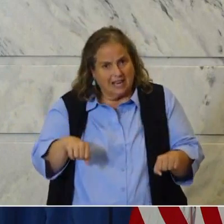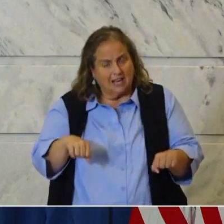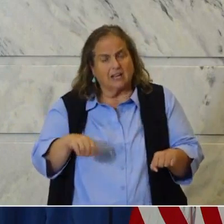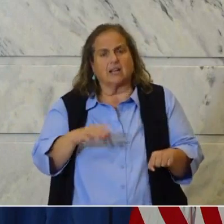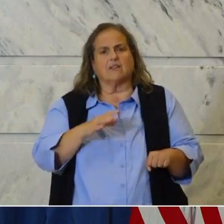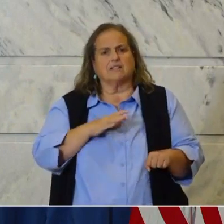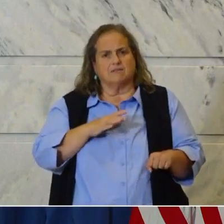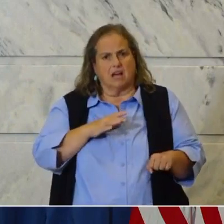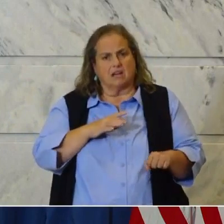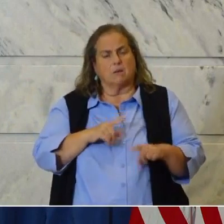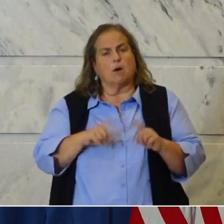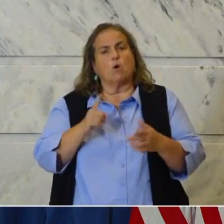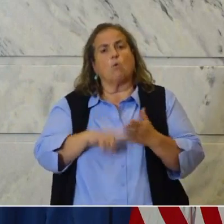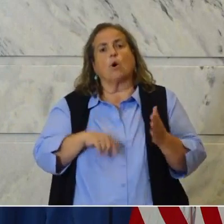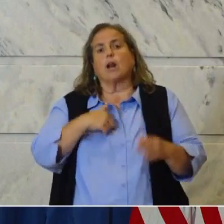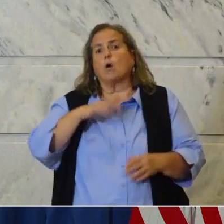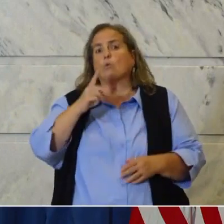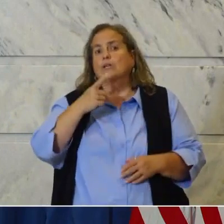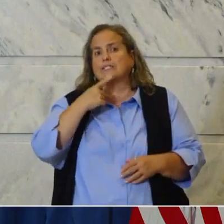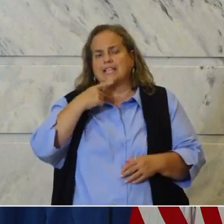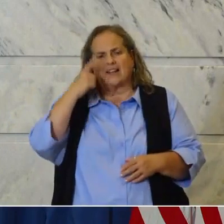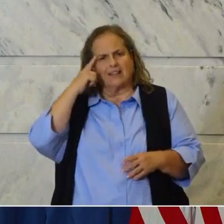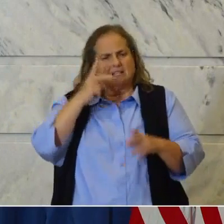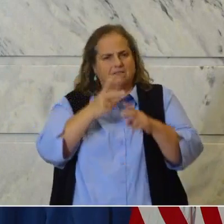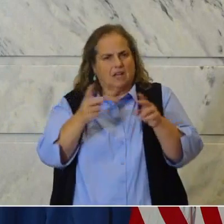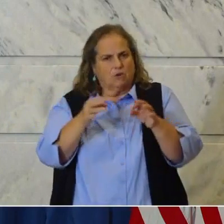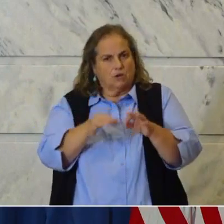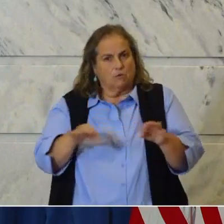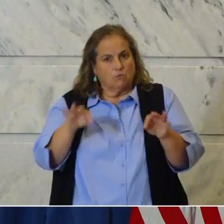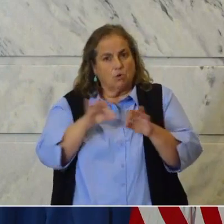But But what I'd say is I think it's very important that